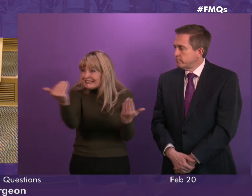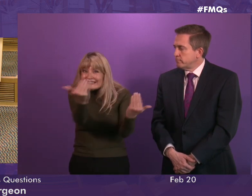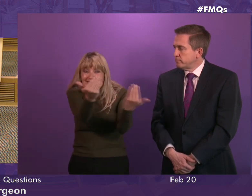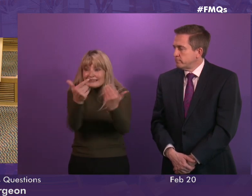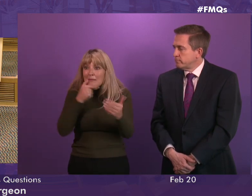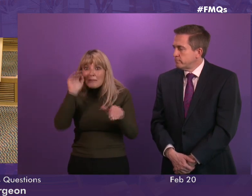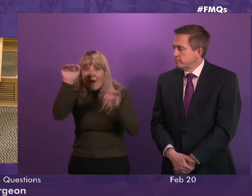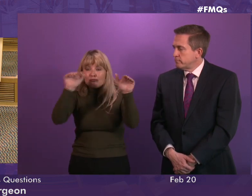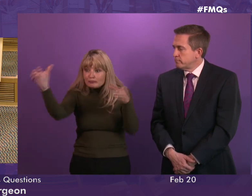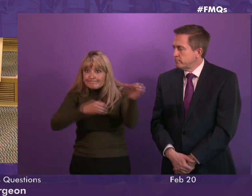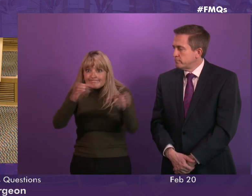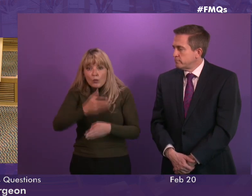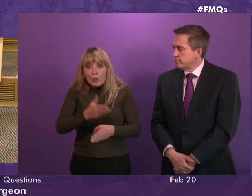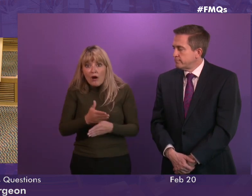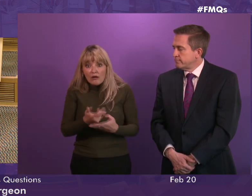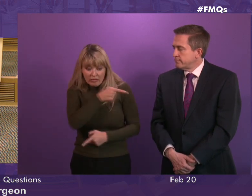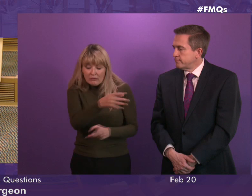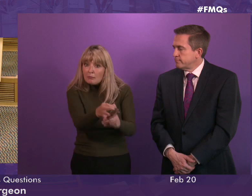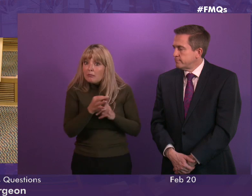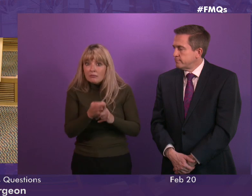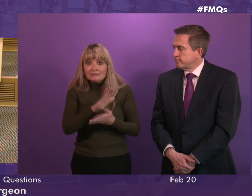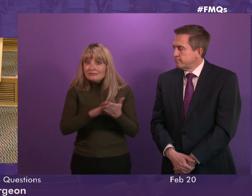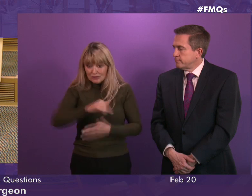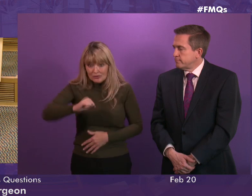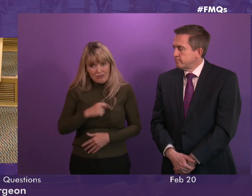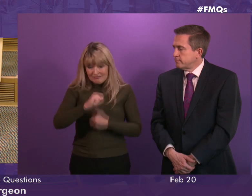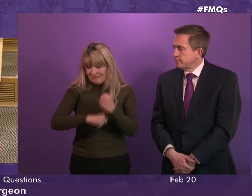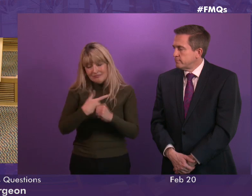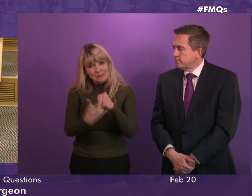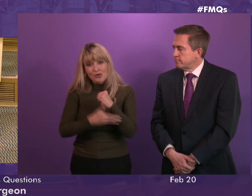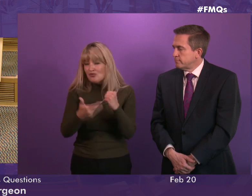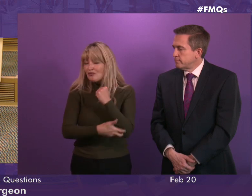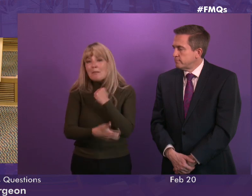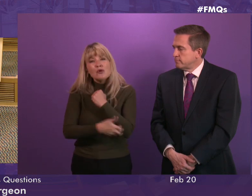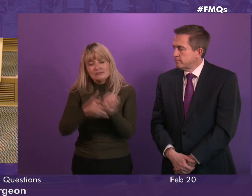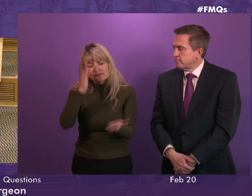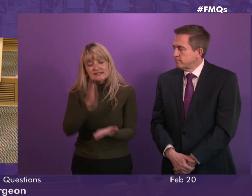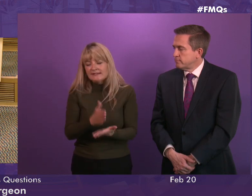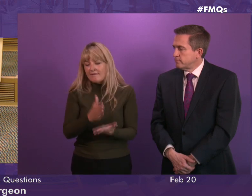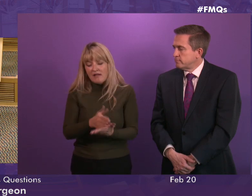harder. The proposals will make Scotland poorer in future. They are the biggest risk to our